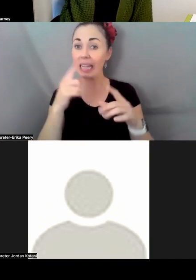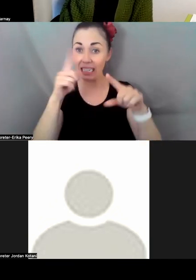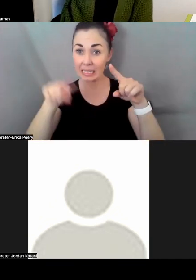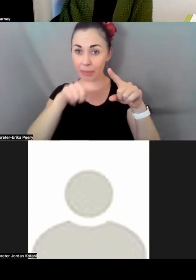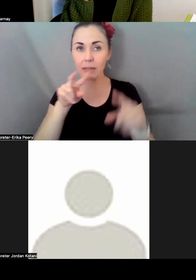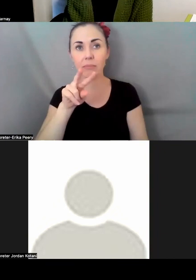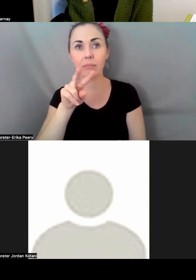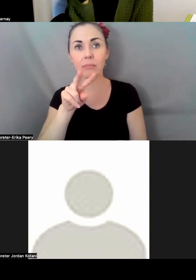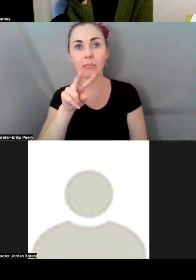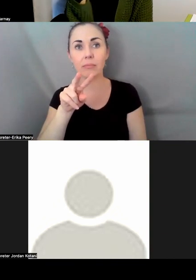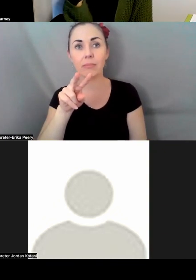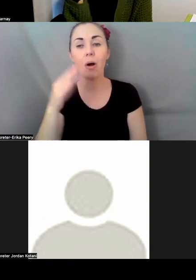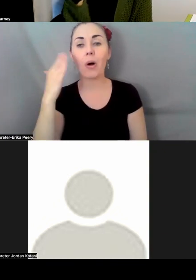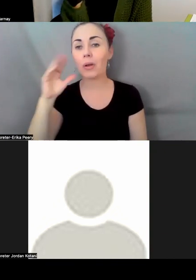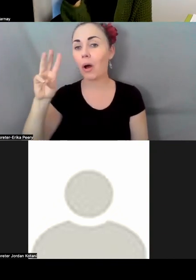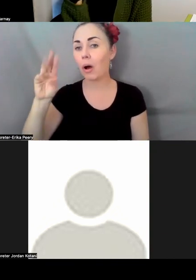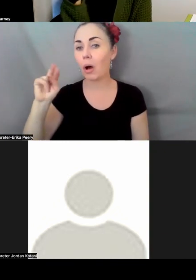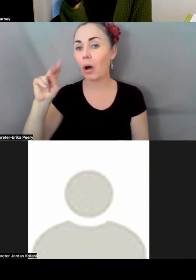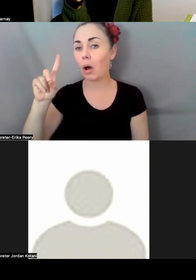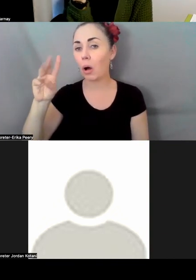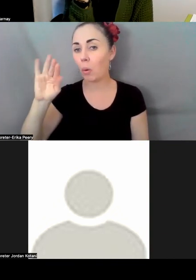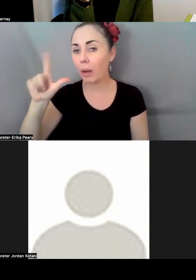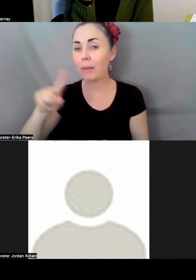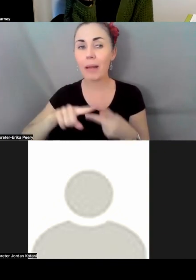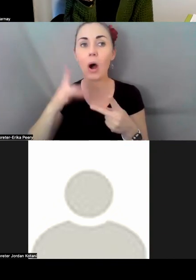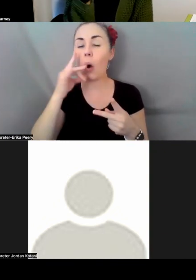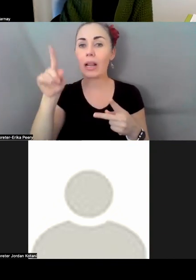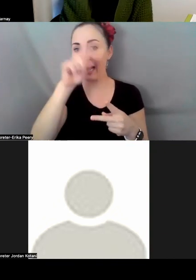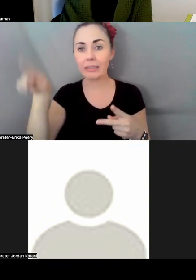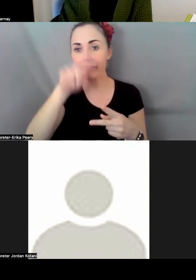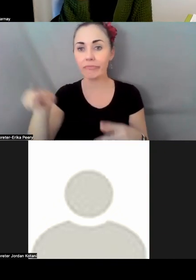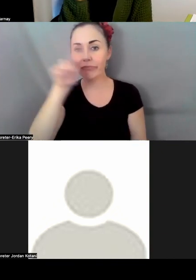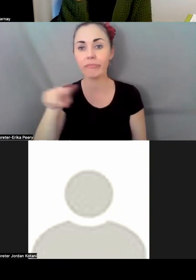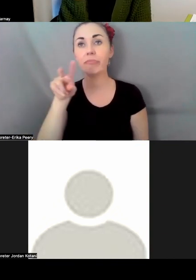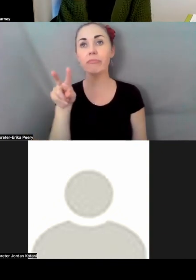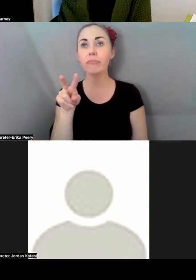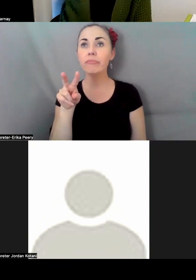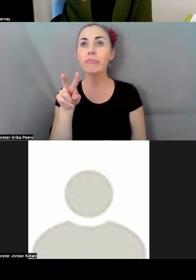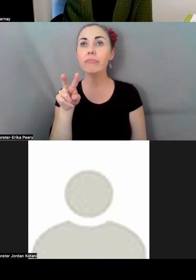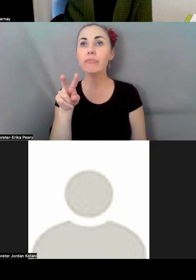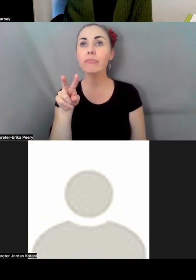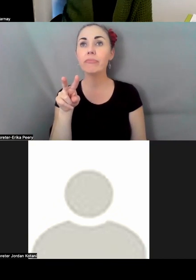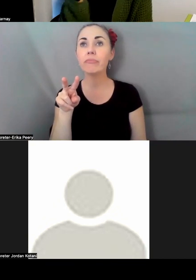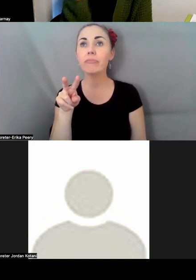windmills or spinning lights, Undersensitive kids, understimulated kids will focus on that.